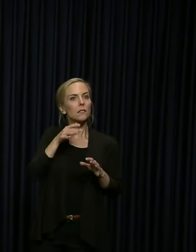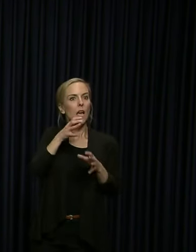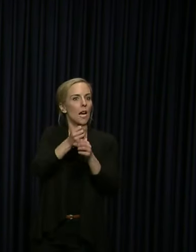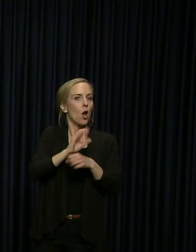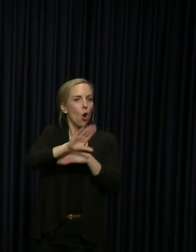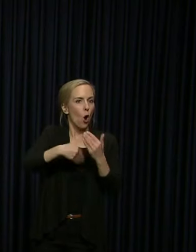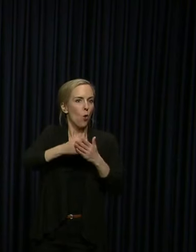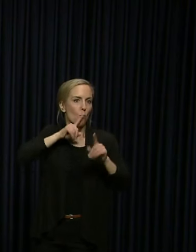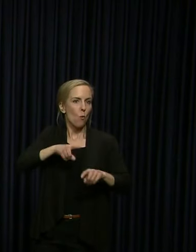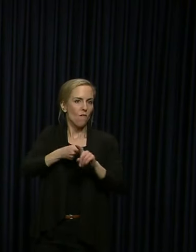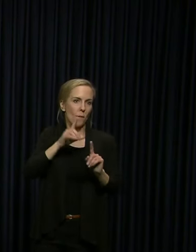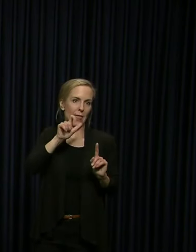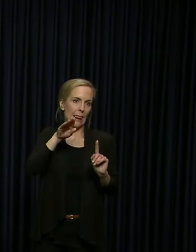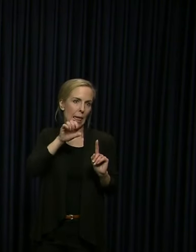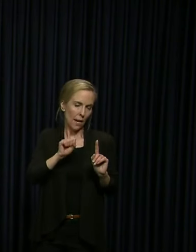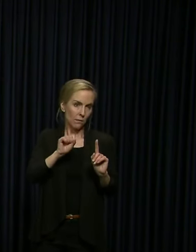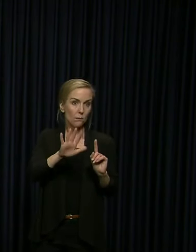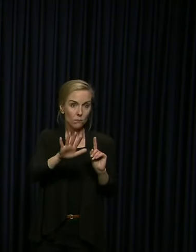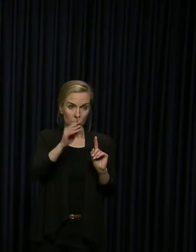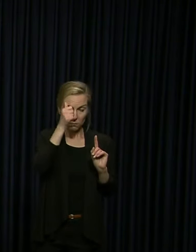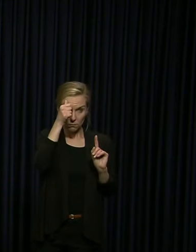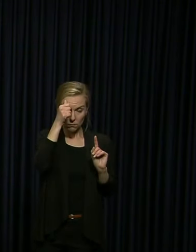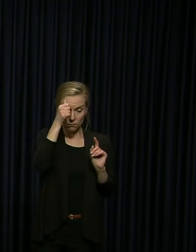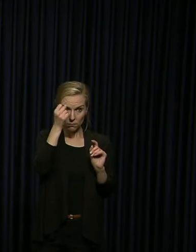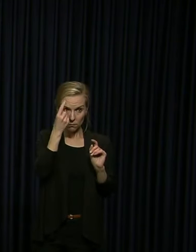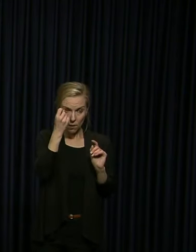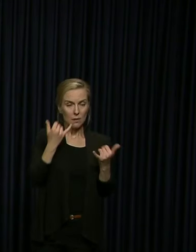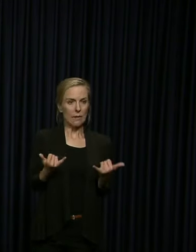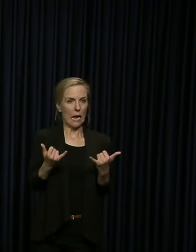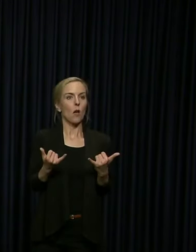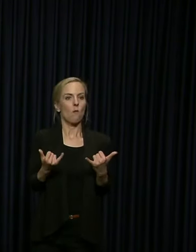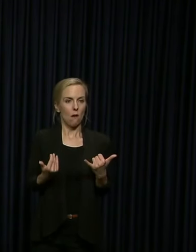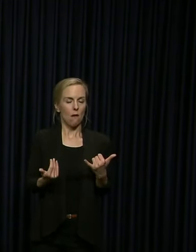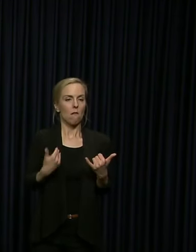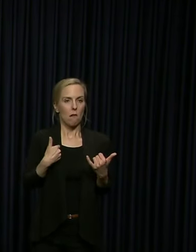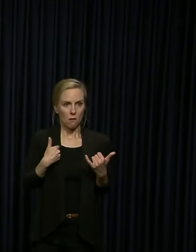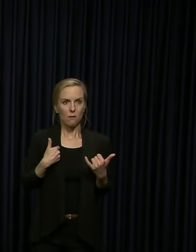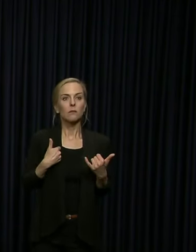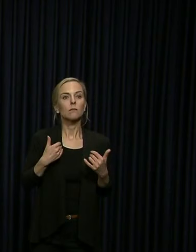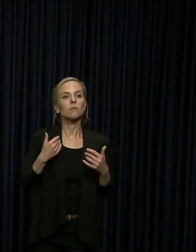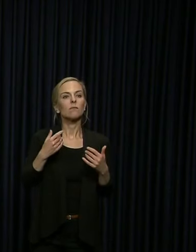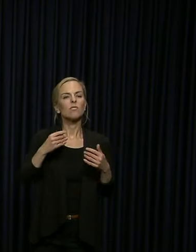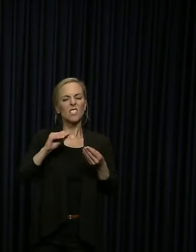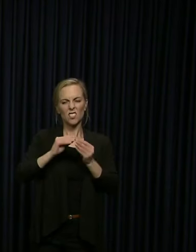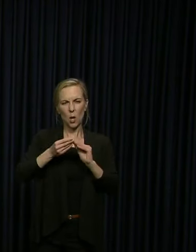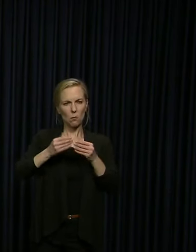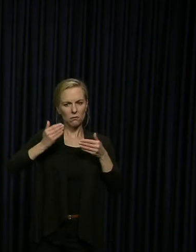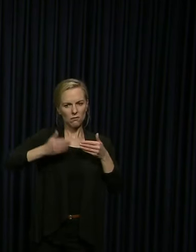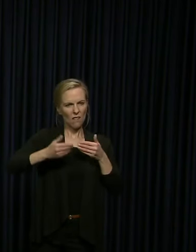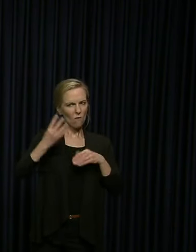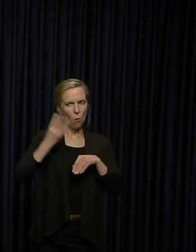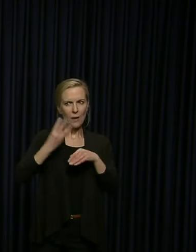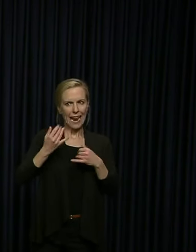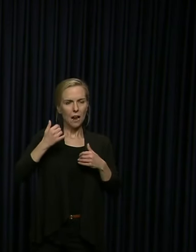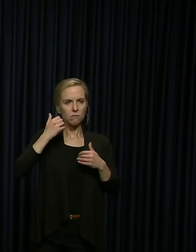ROCK CASTLE OF, PULASKI, PANDAS, MUHLENBERG, MERCER, McLANE,